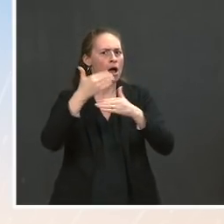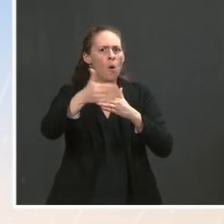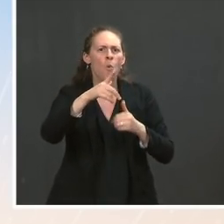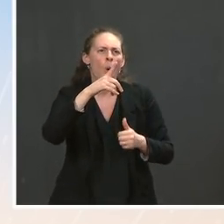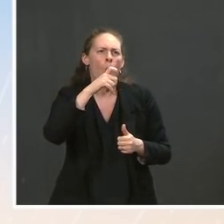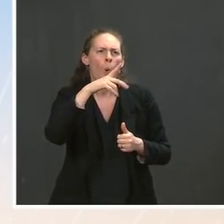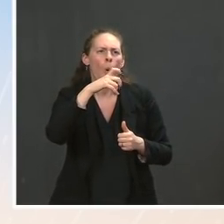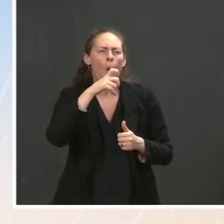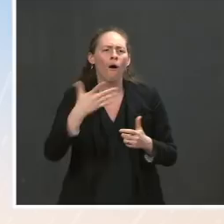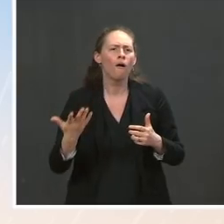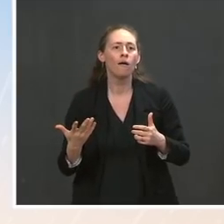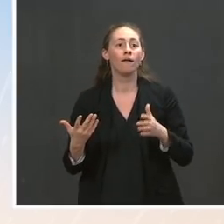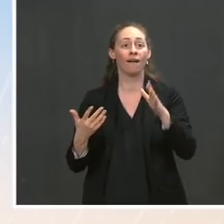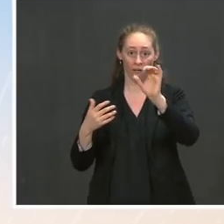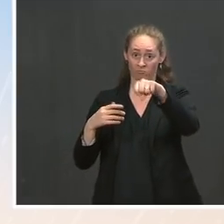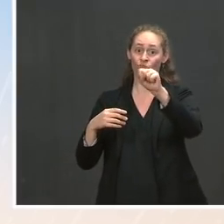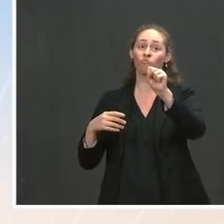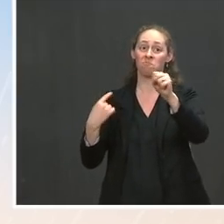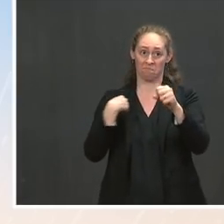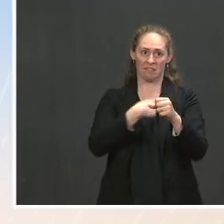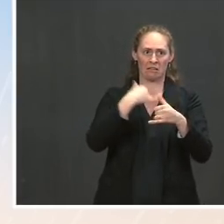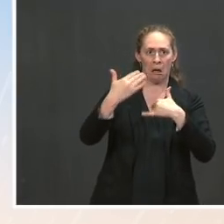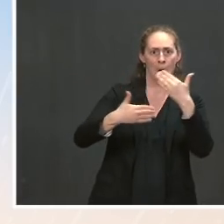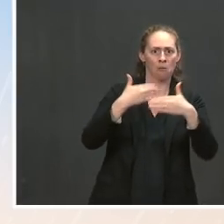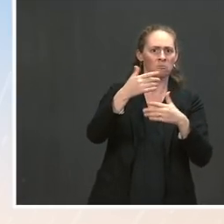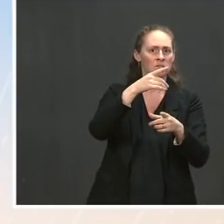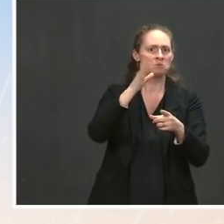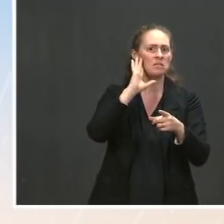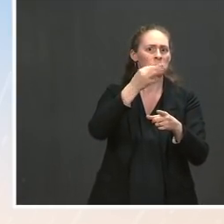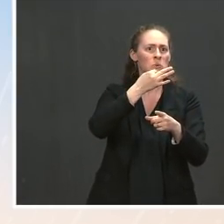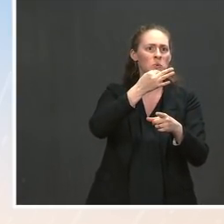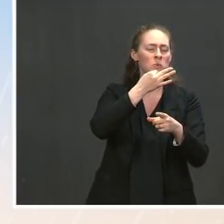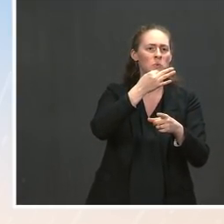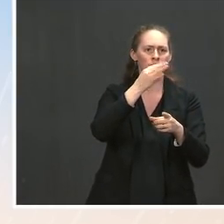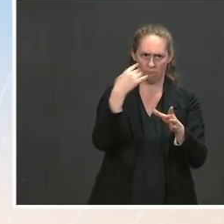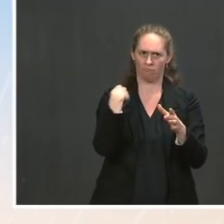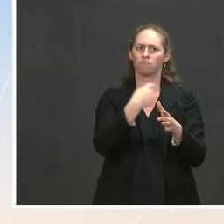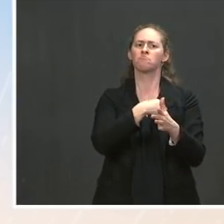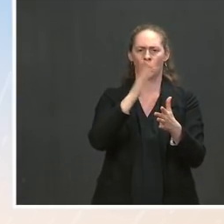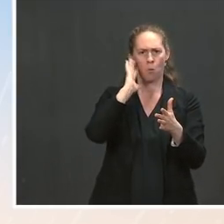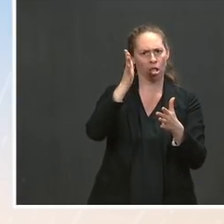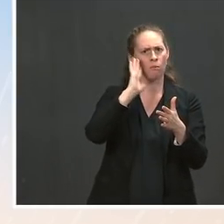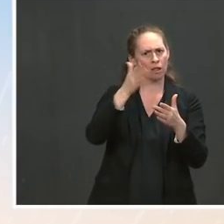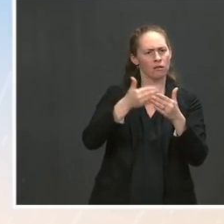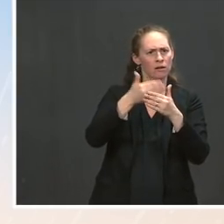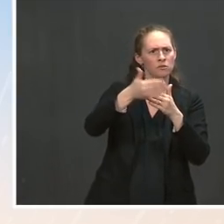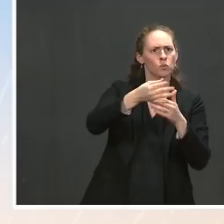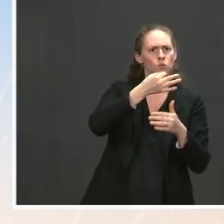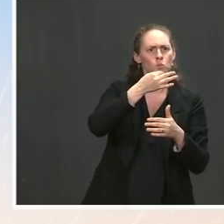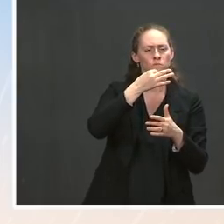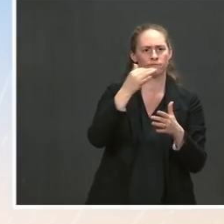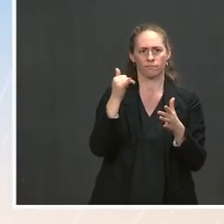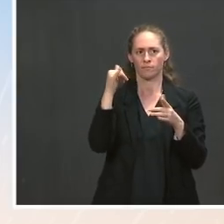Hopefully soon. It's something we're certainly committed to and we're just working with DHS and HHS on when we can make it possible.